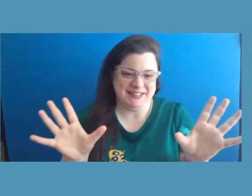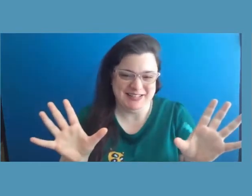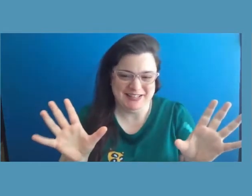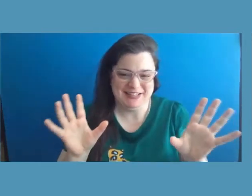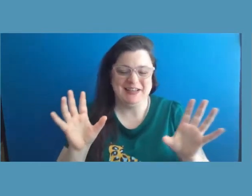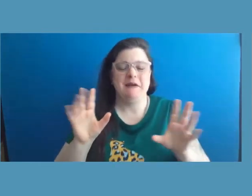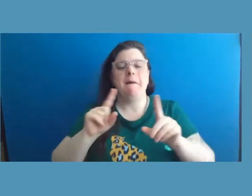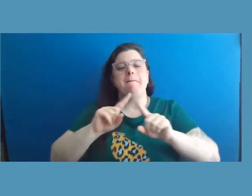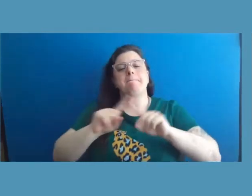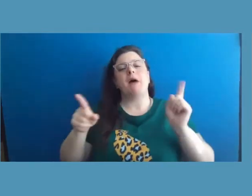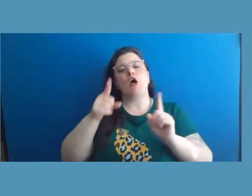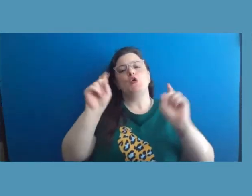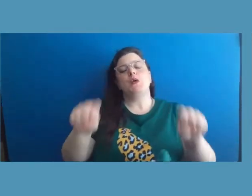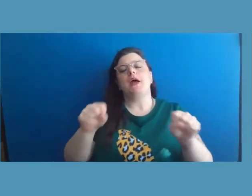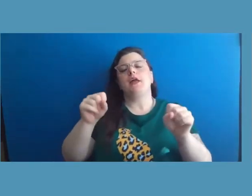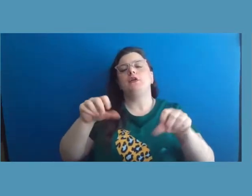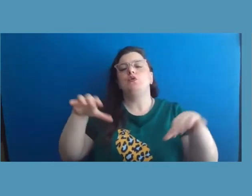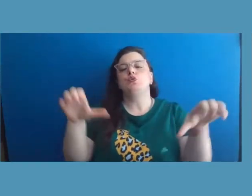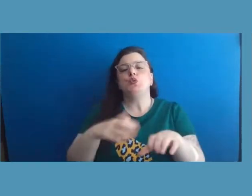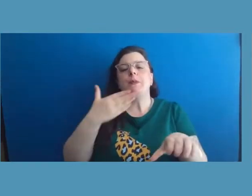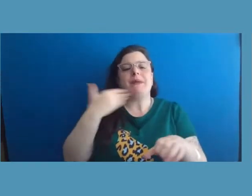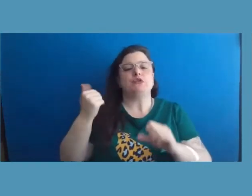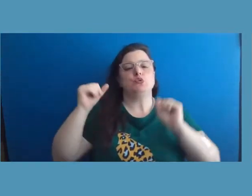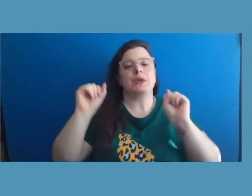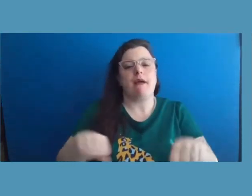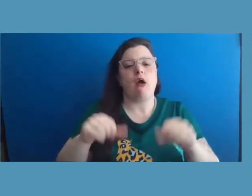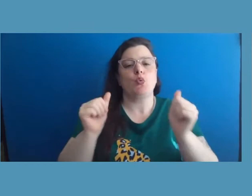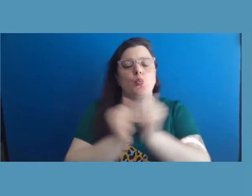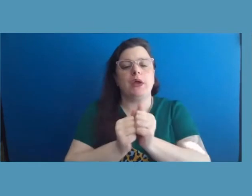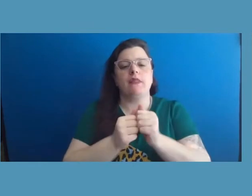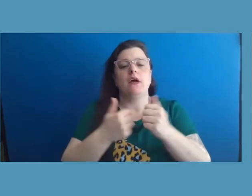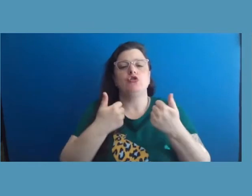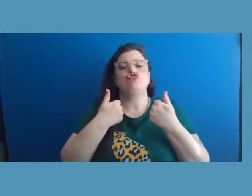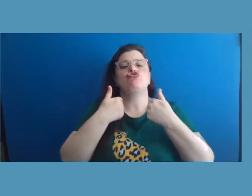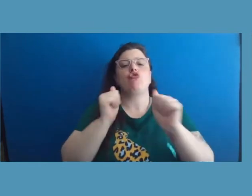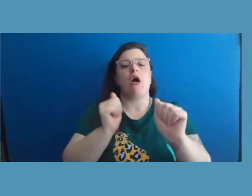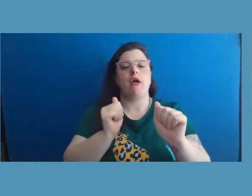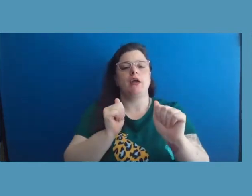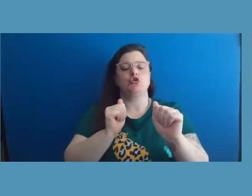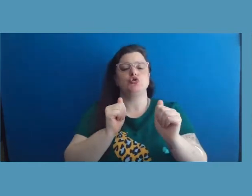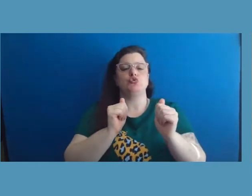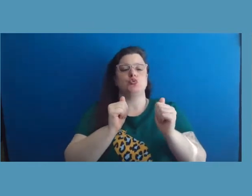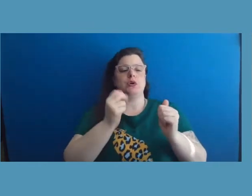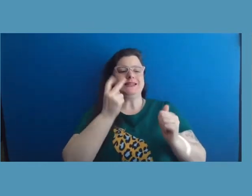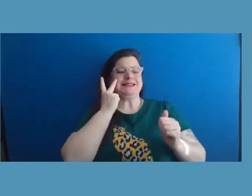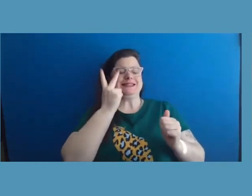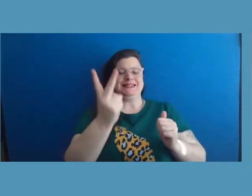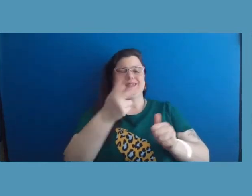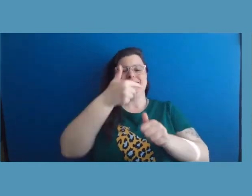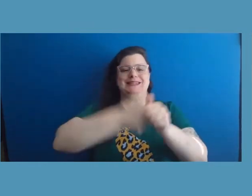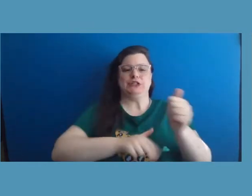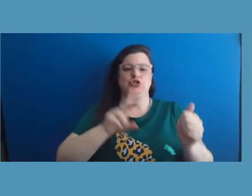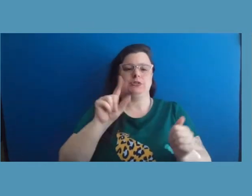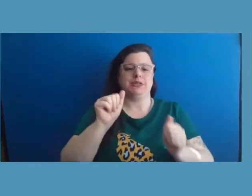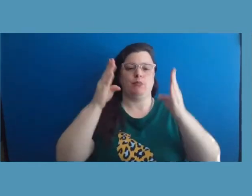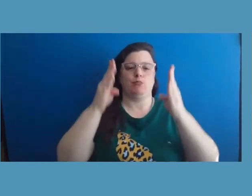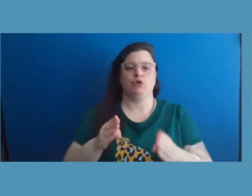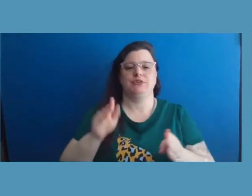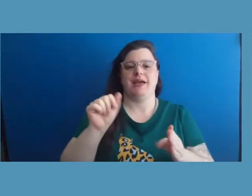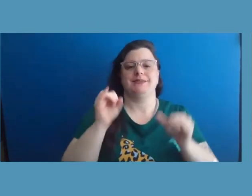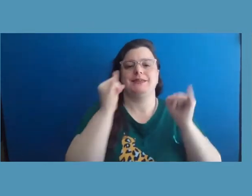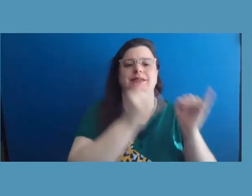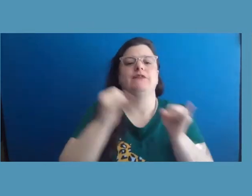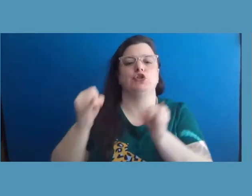everyone happy obviously. But you can do the best that you can. With effort. Seeing each